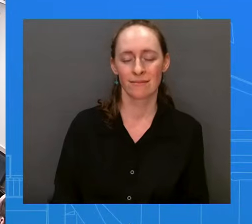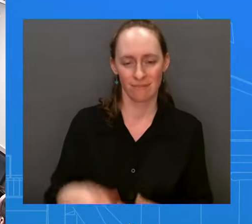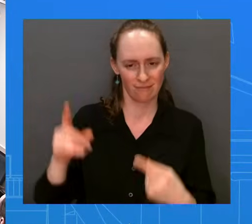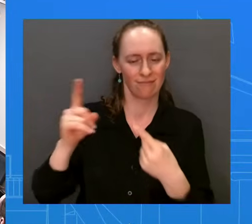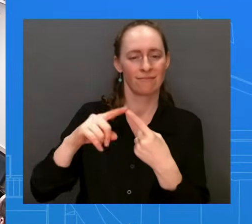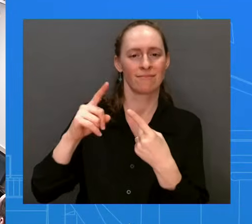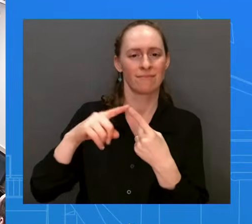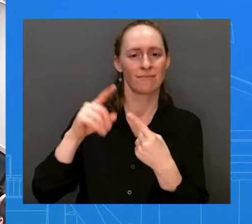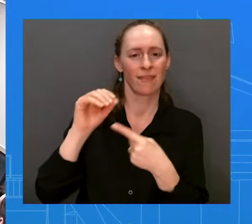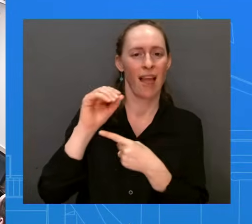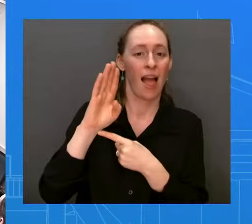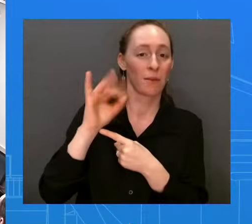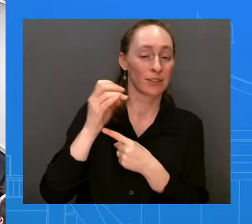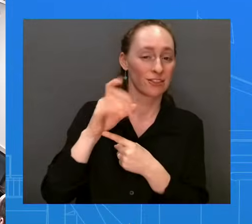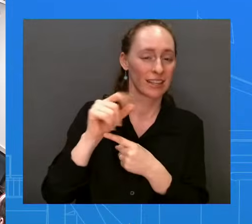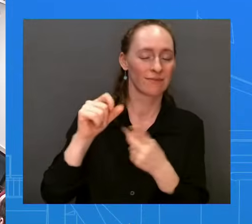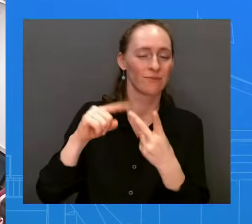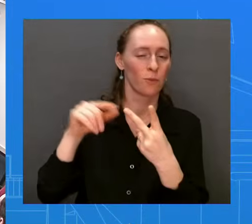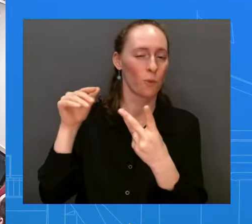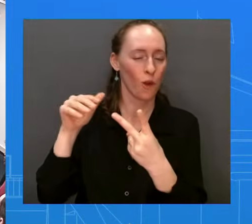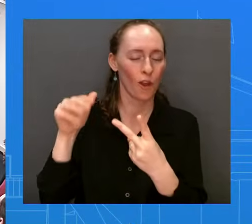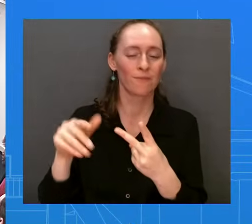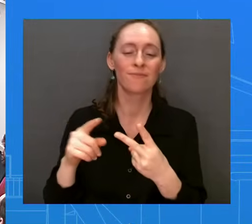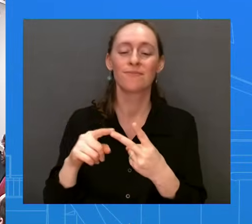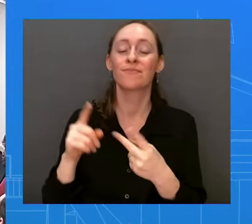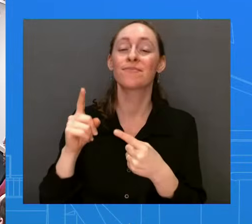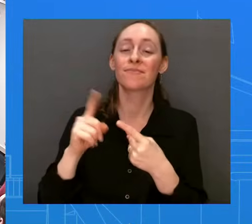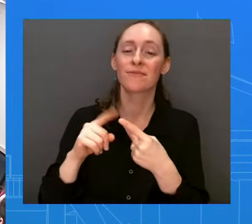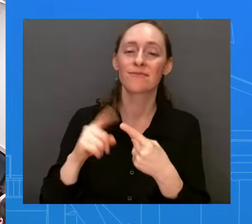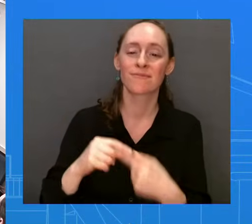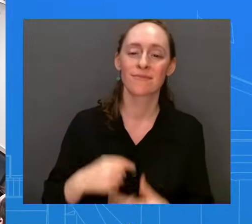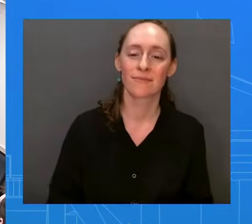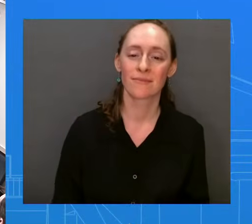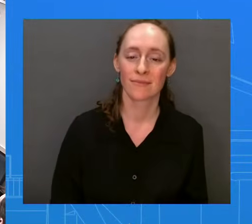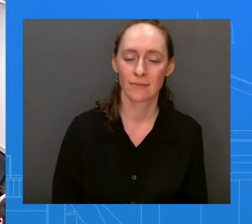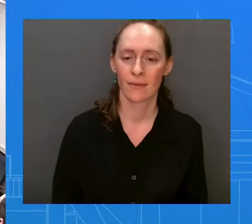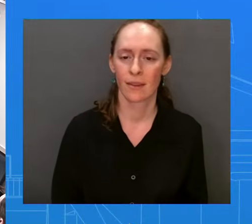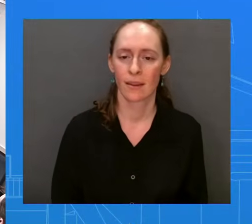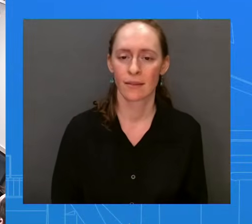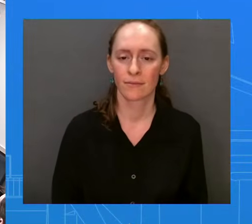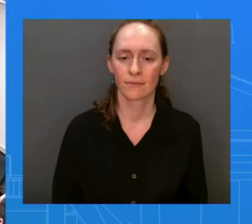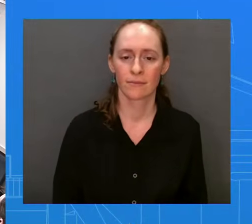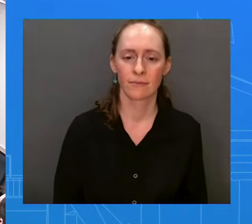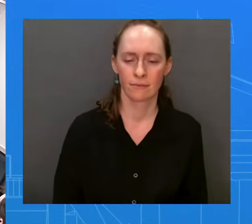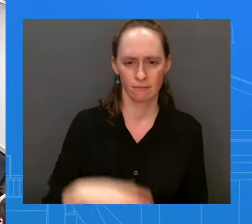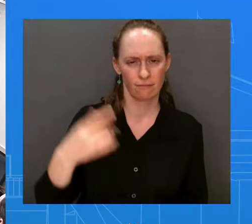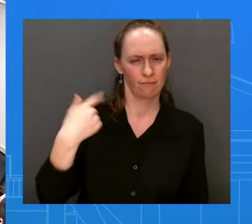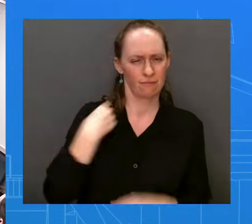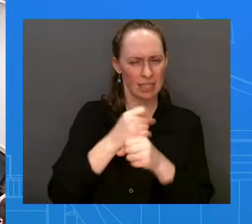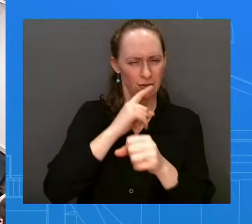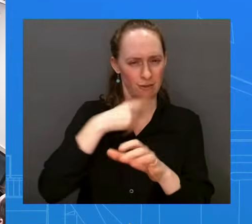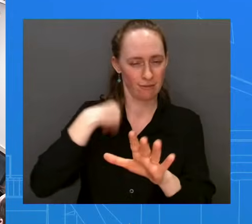My understanding is that the top officials in the Pentagon, when asked explicitly if they were ruling out